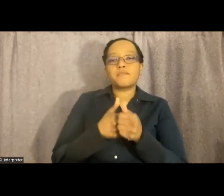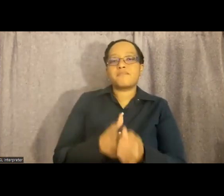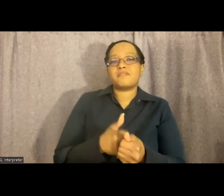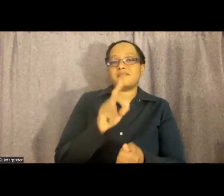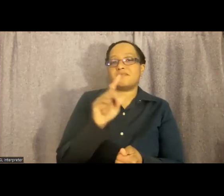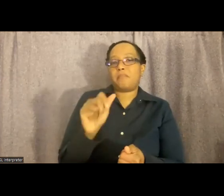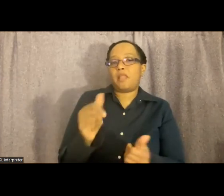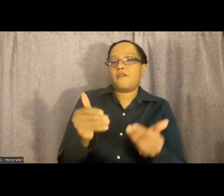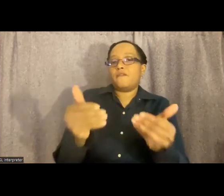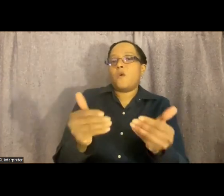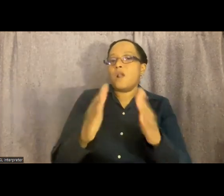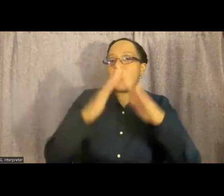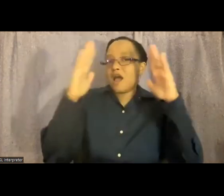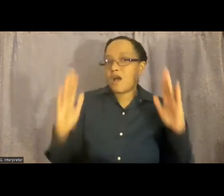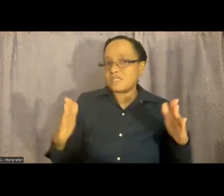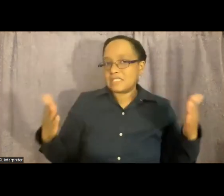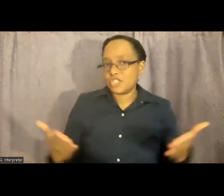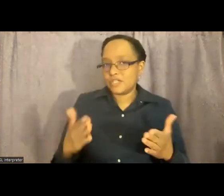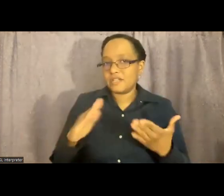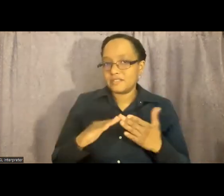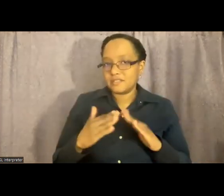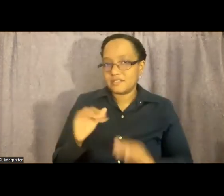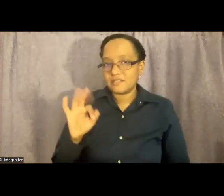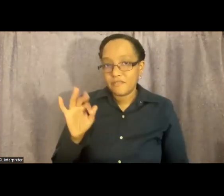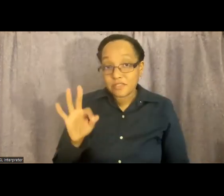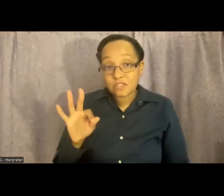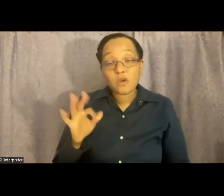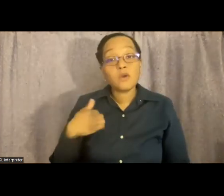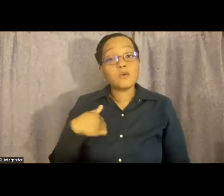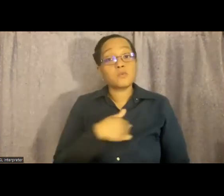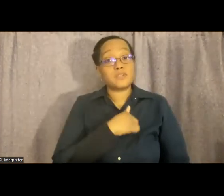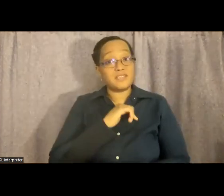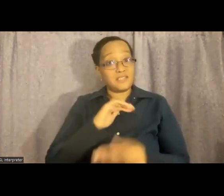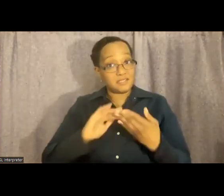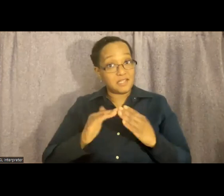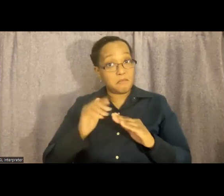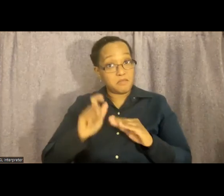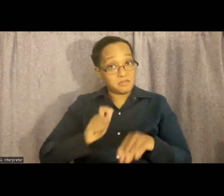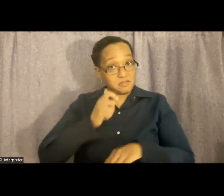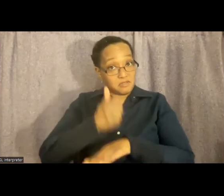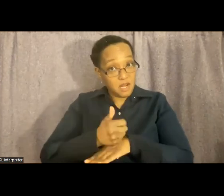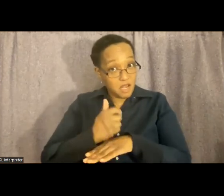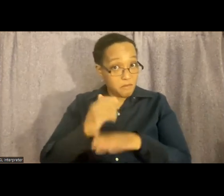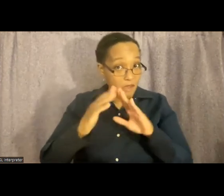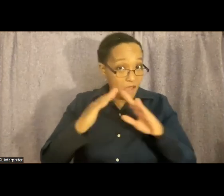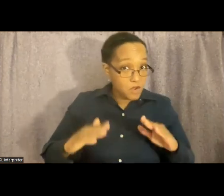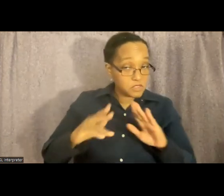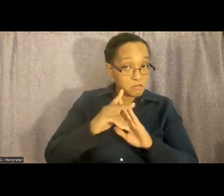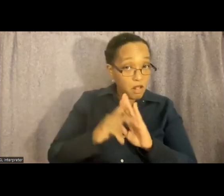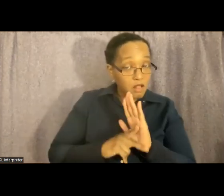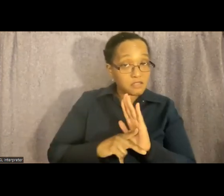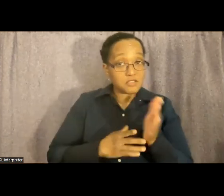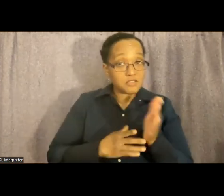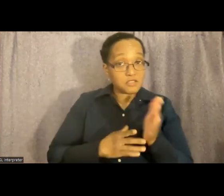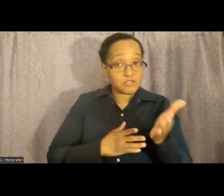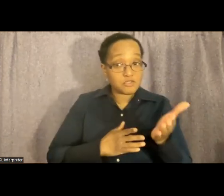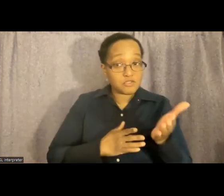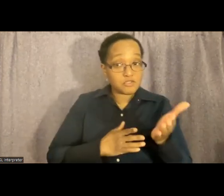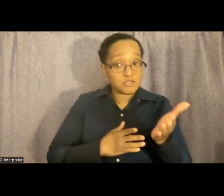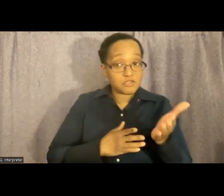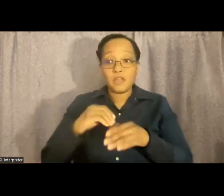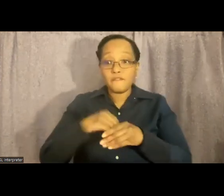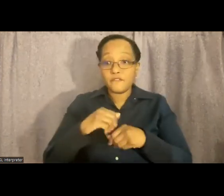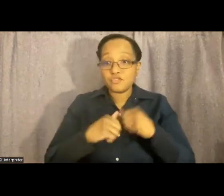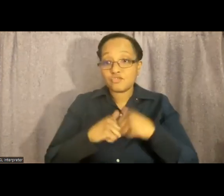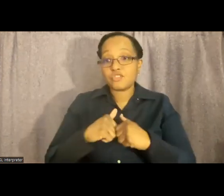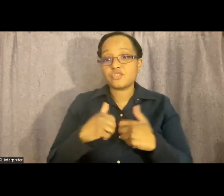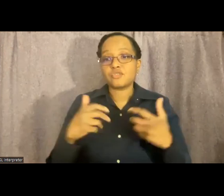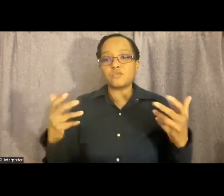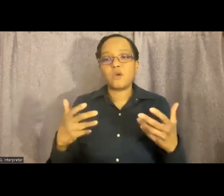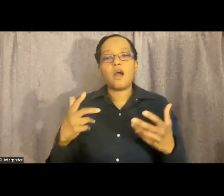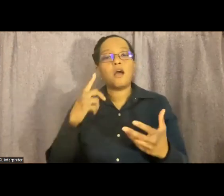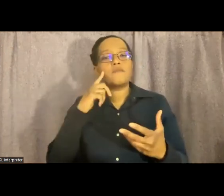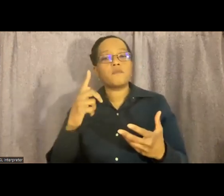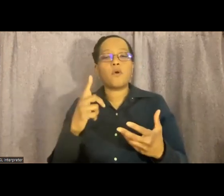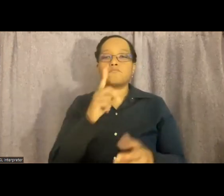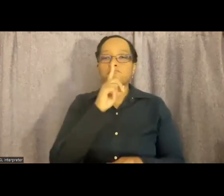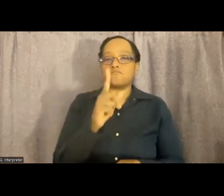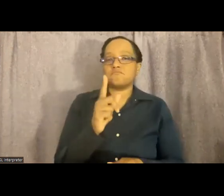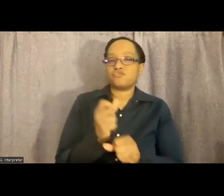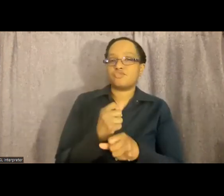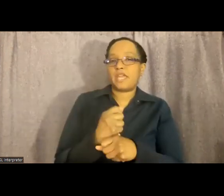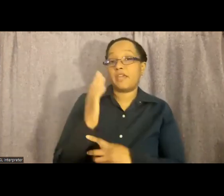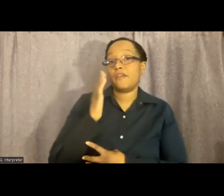in the city?